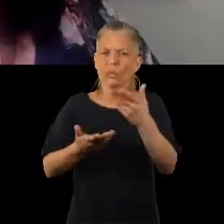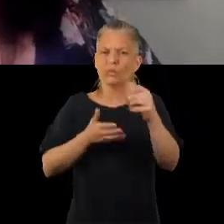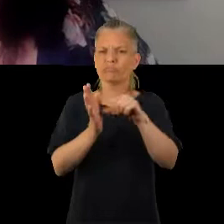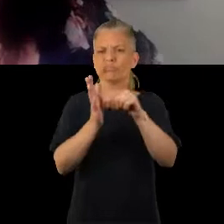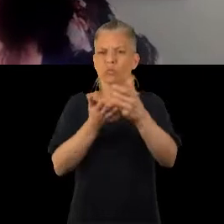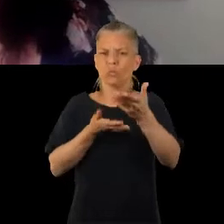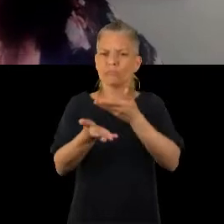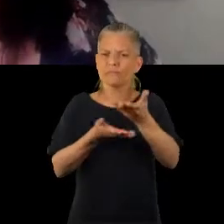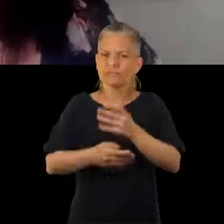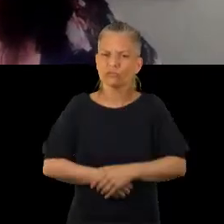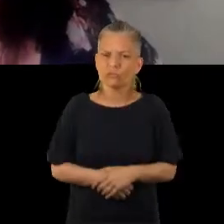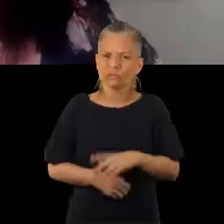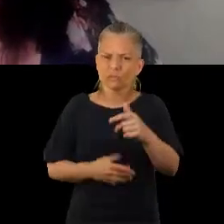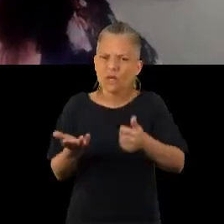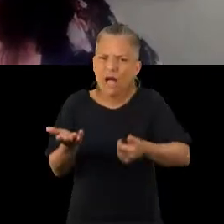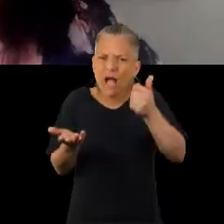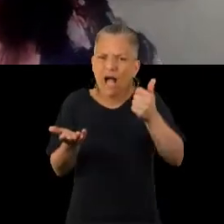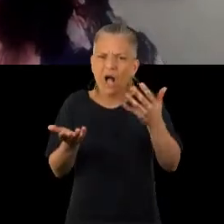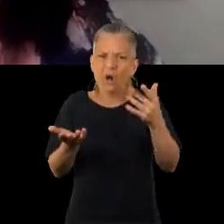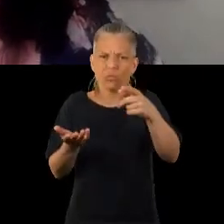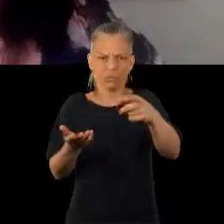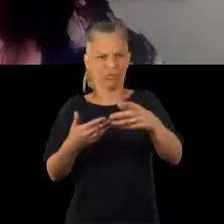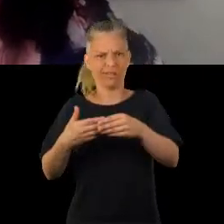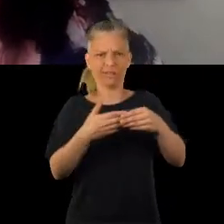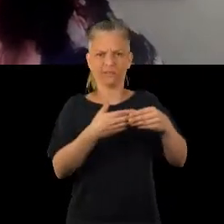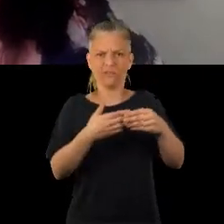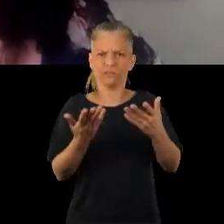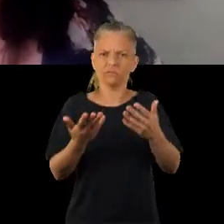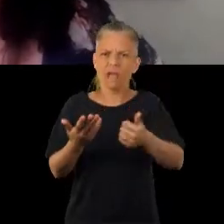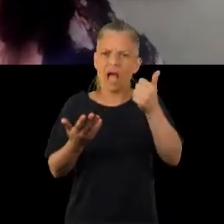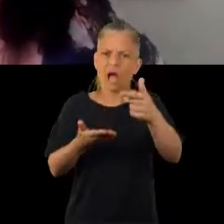I guess there’s a few things. The first thing is don’t re-invent the wheel. There’s already